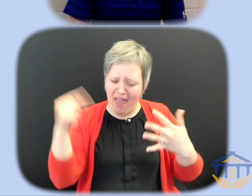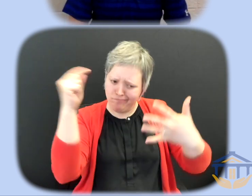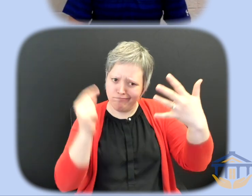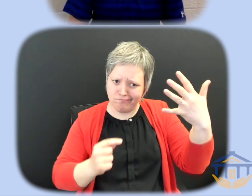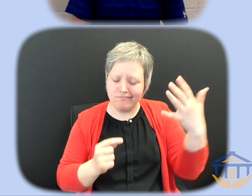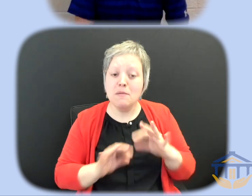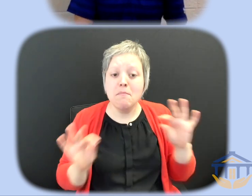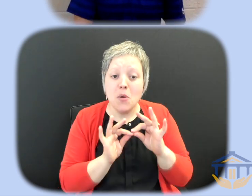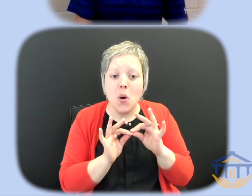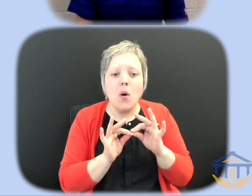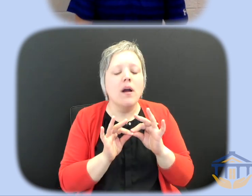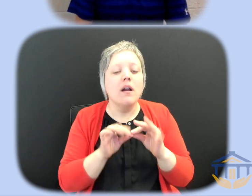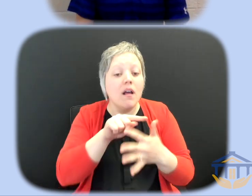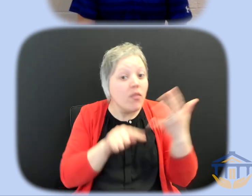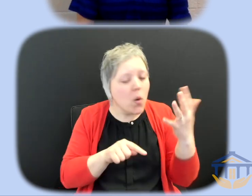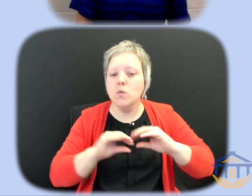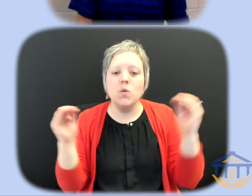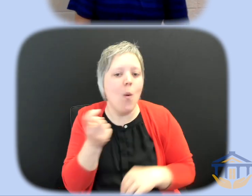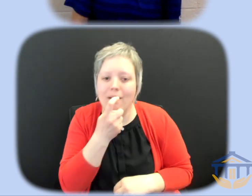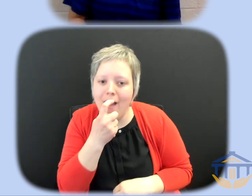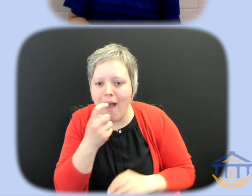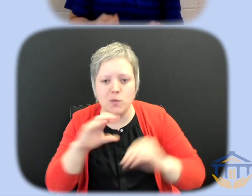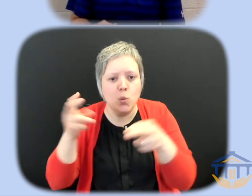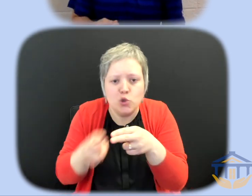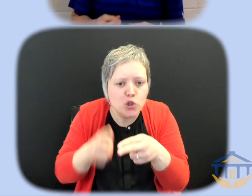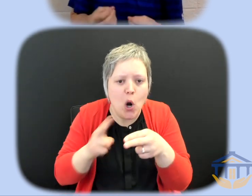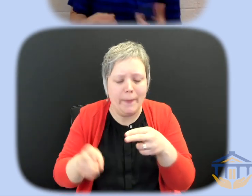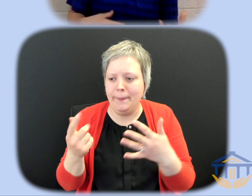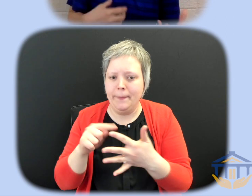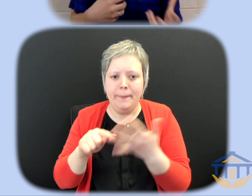glass. Anything that's sharp. Anything that can move while your child is standing on it,